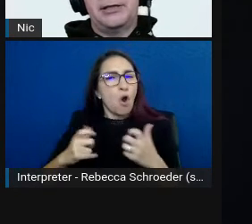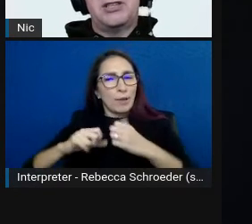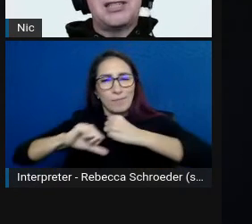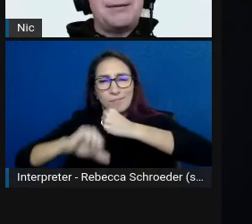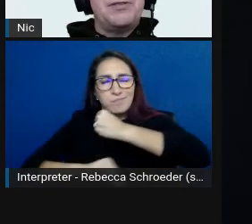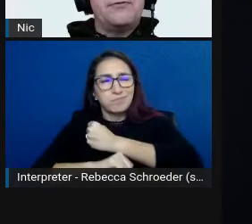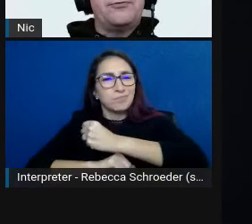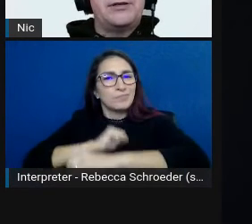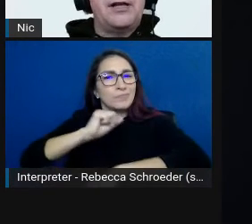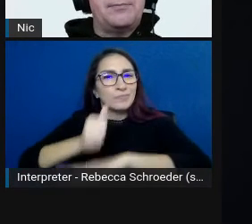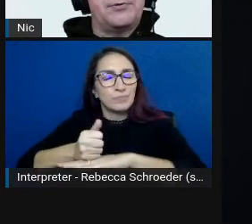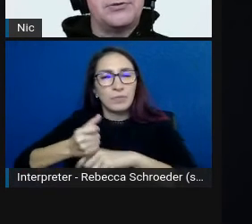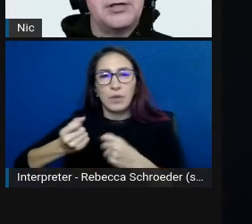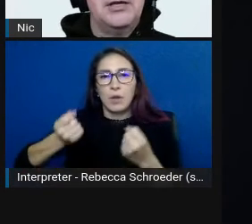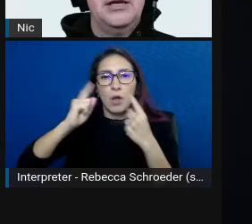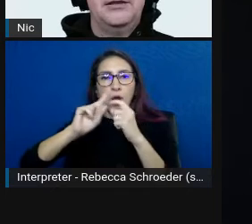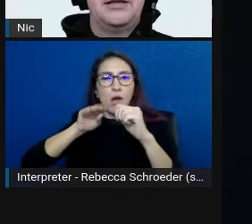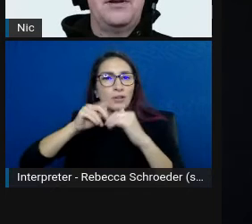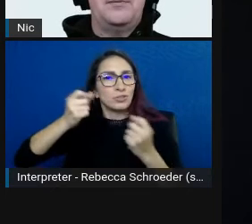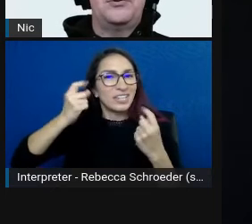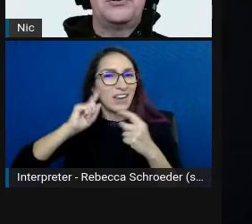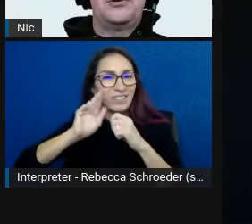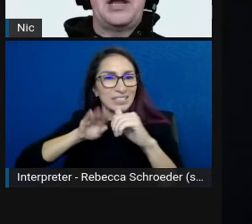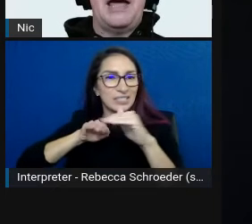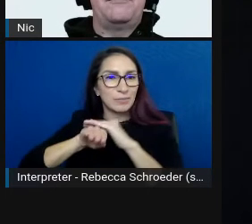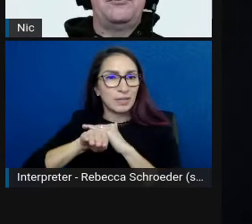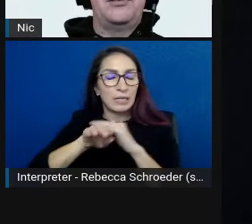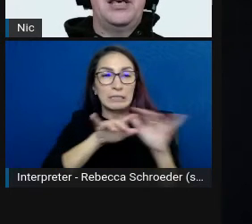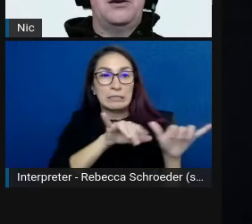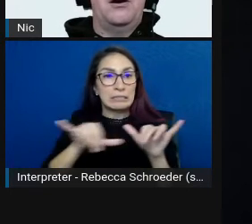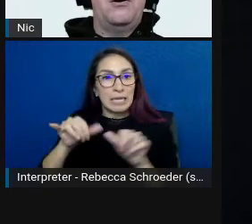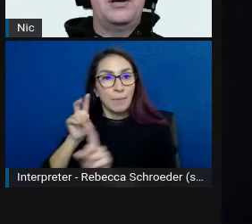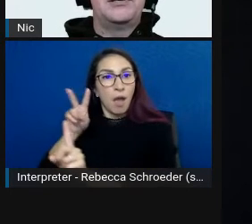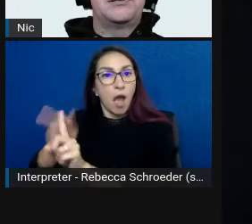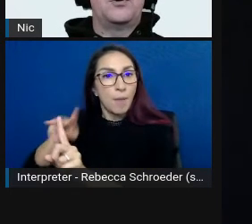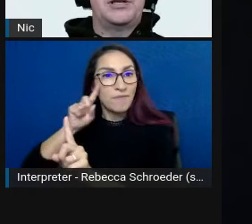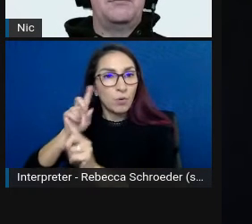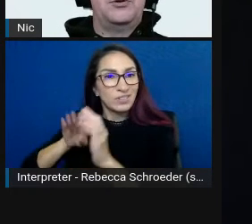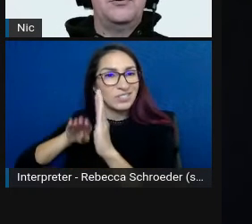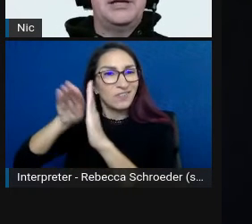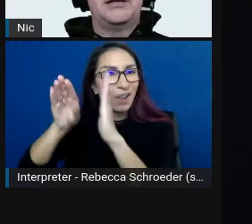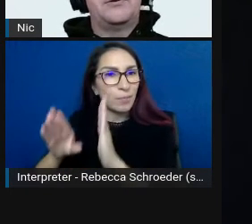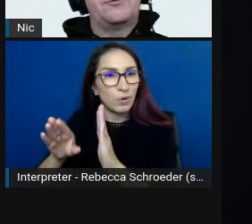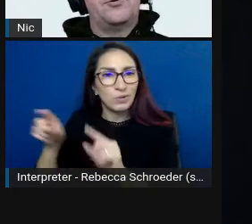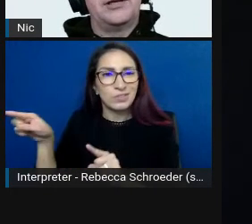It's the same thing for developers. Developers don't have to think, ''oh, is what I'm doing going